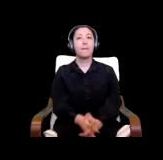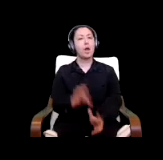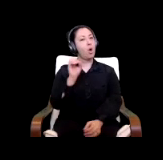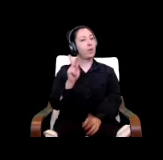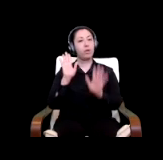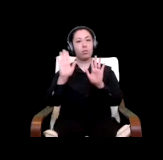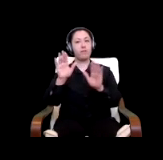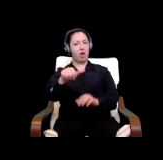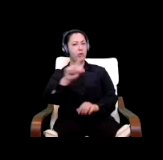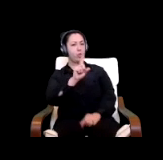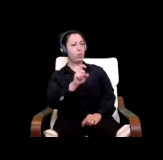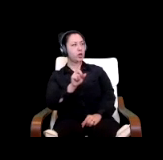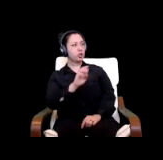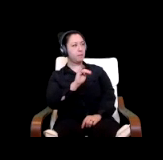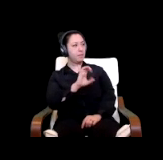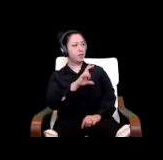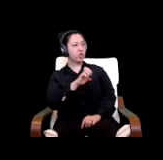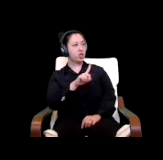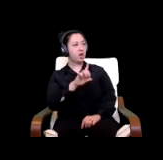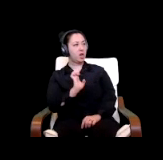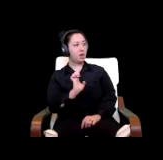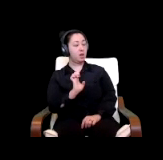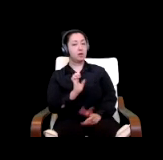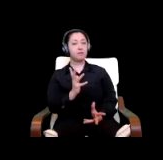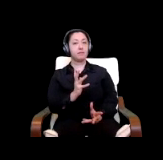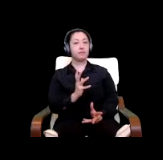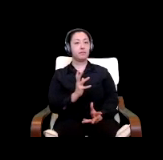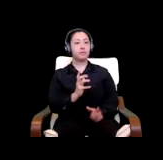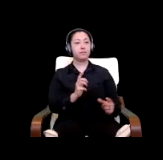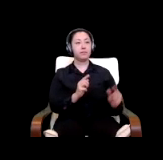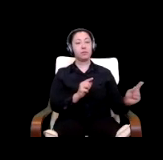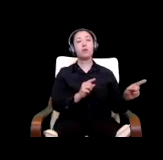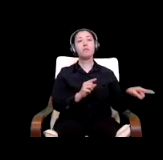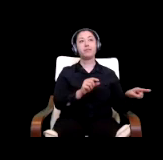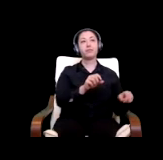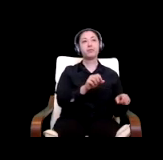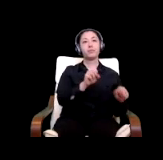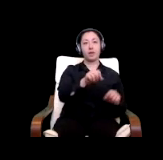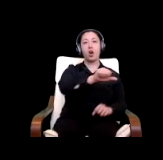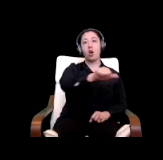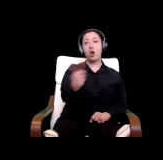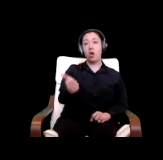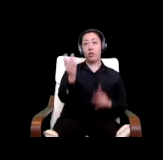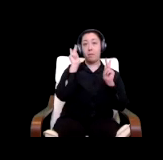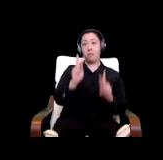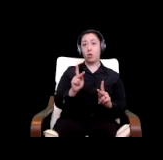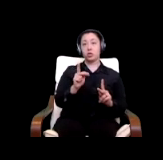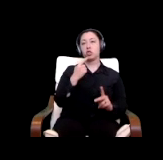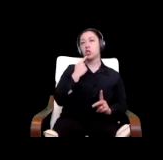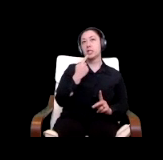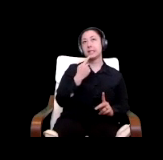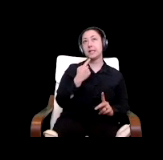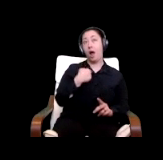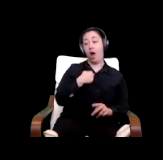Another has been mentioned she is a nurse for a student with CHARGE student